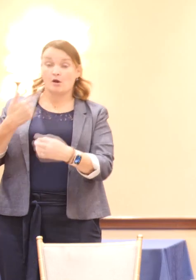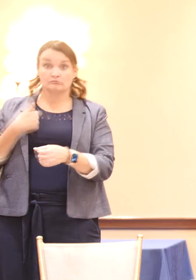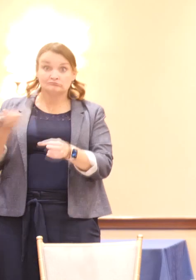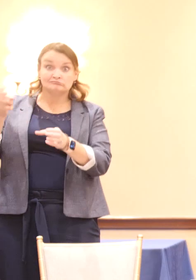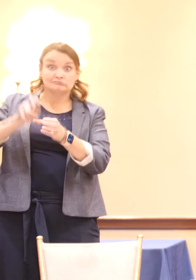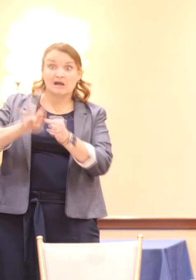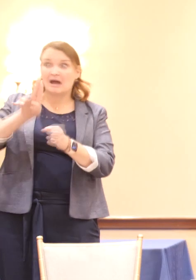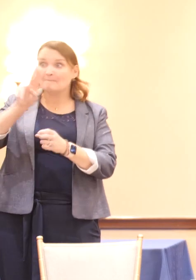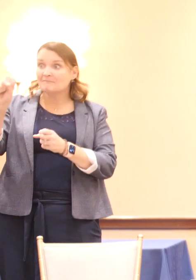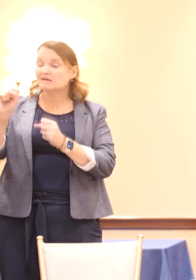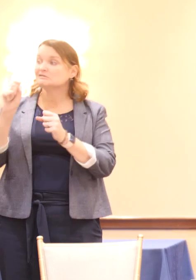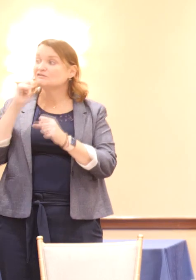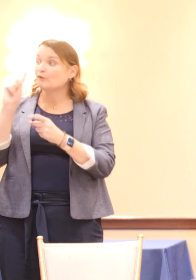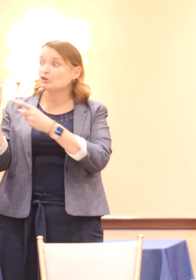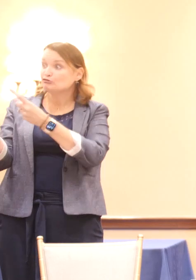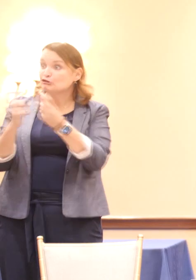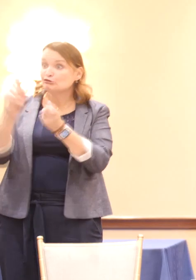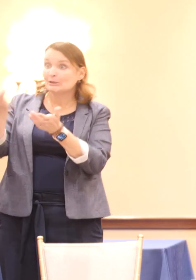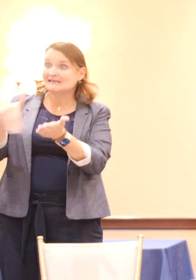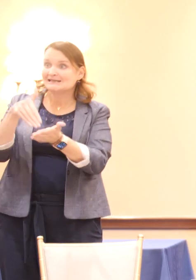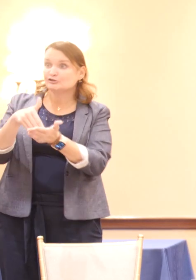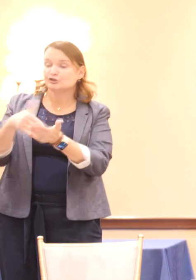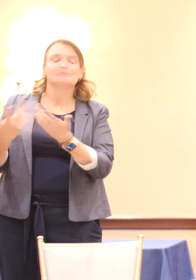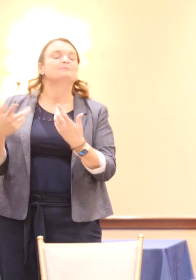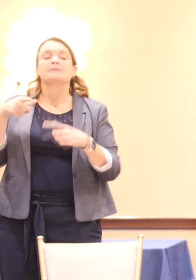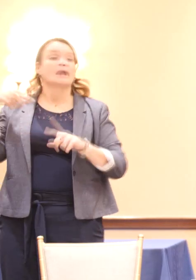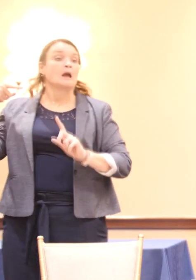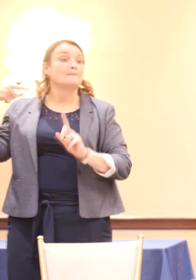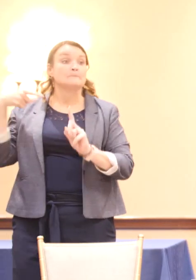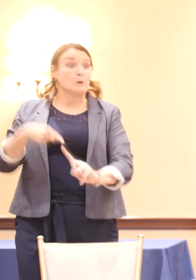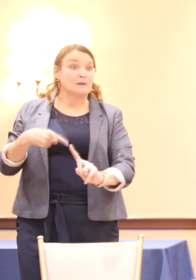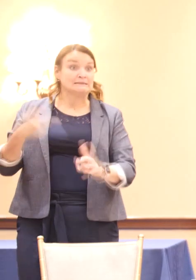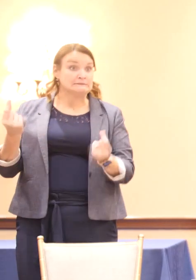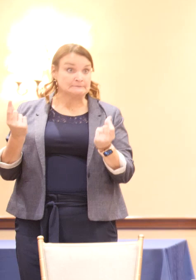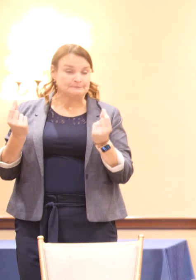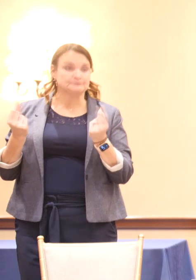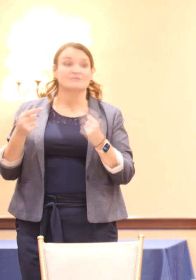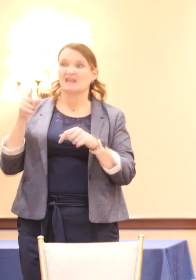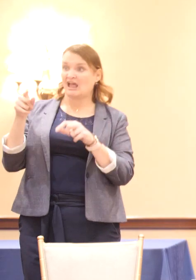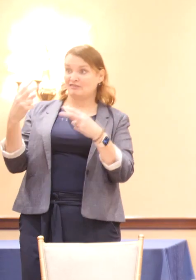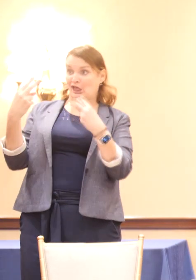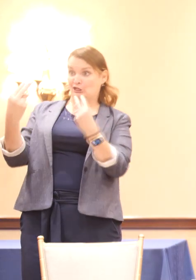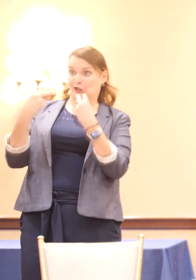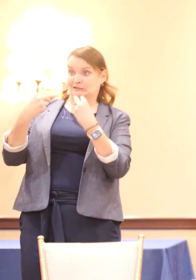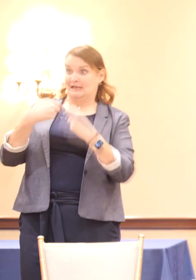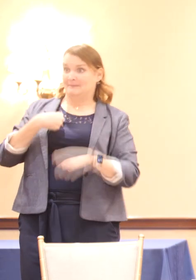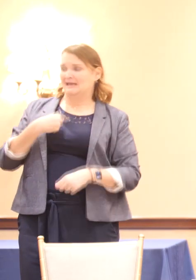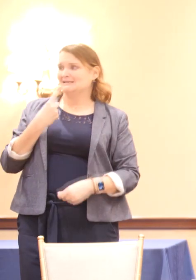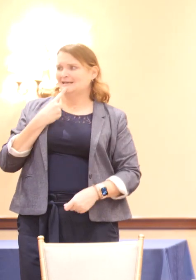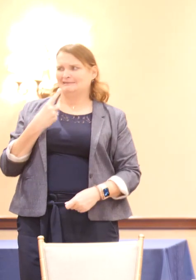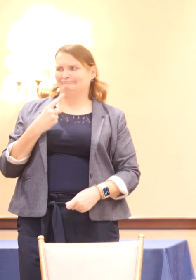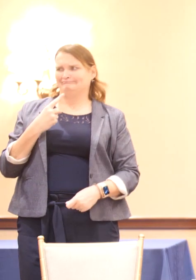called it recruiting center that, anyway they looked at me and said you're not fit to serve.